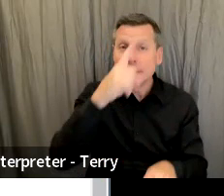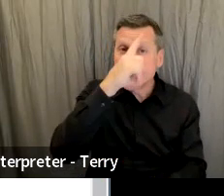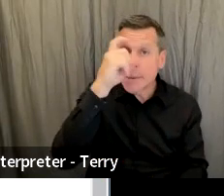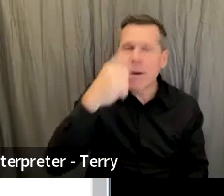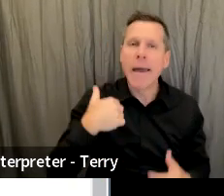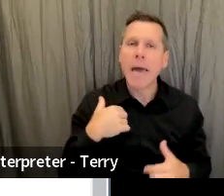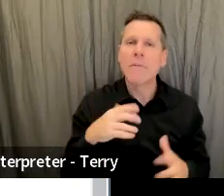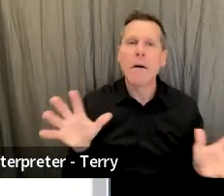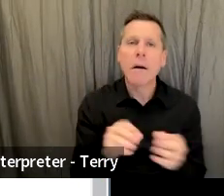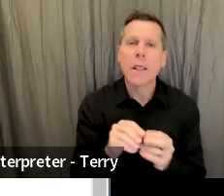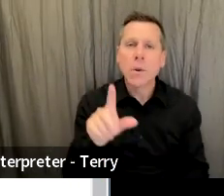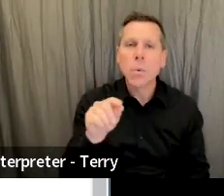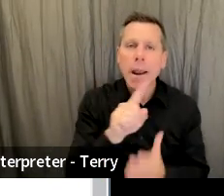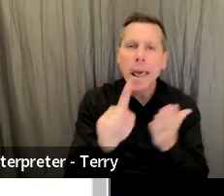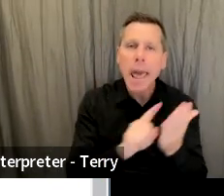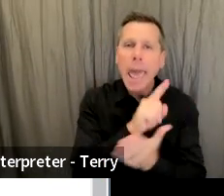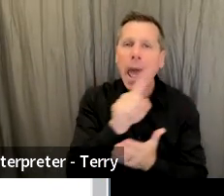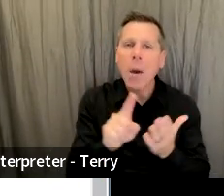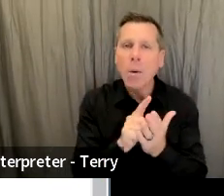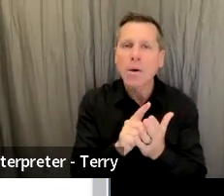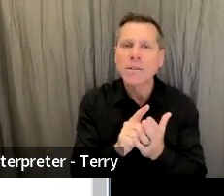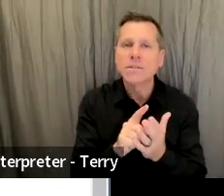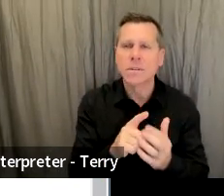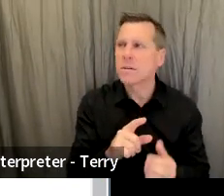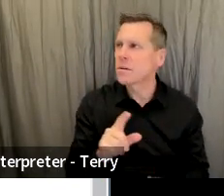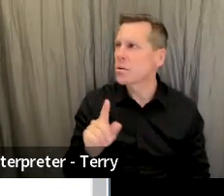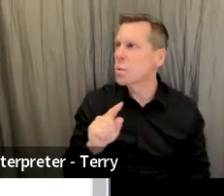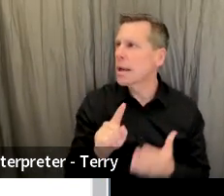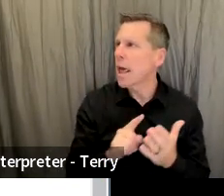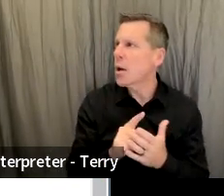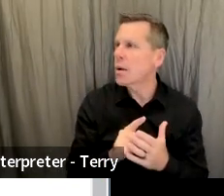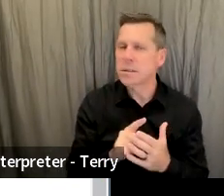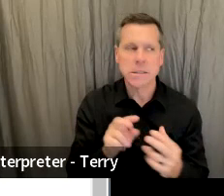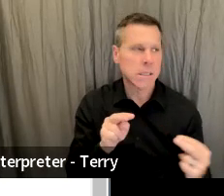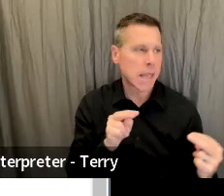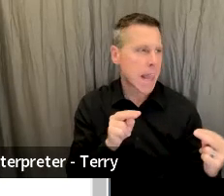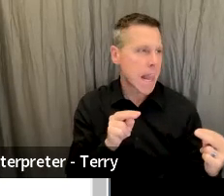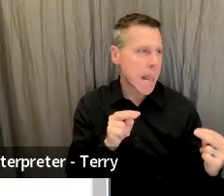And every one of us on this team looked at each other and said, We always promise we're going to take some time off in the summer.